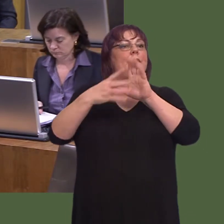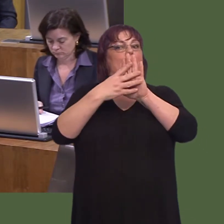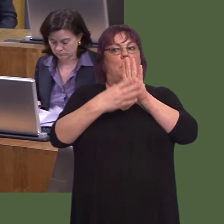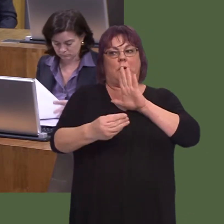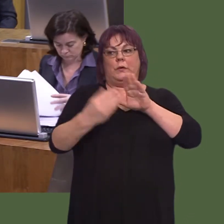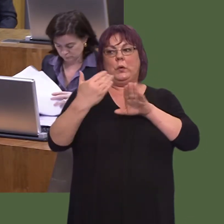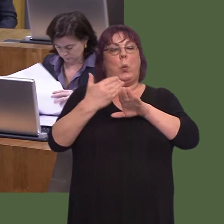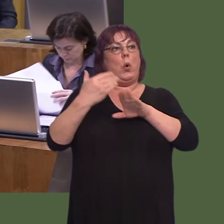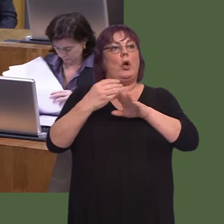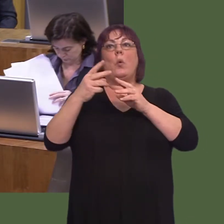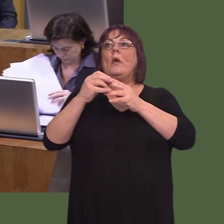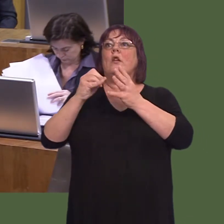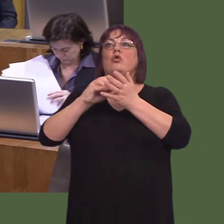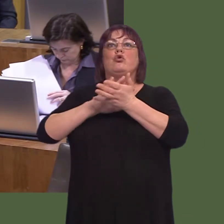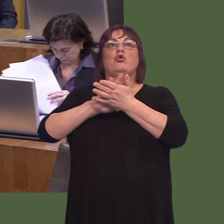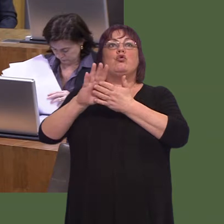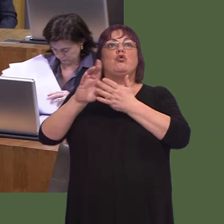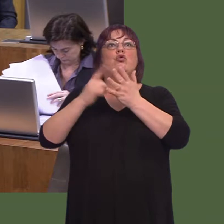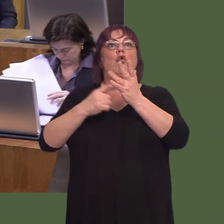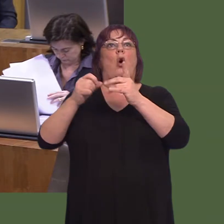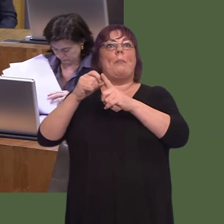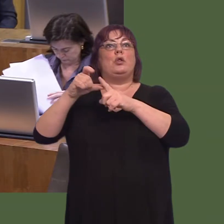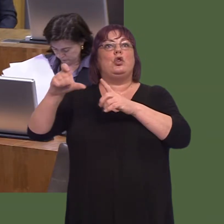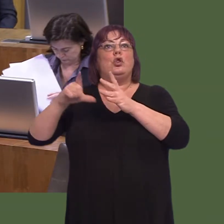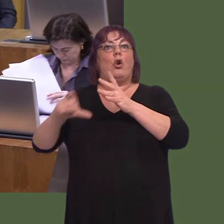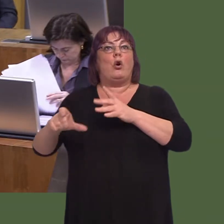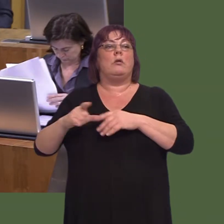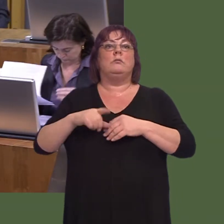This is a situation that's not been chosen by the health board, but there have been challenges